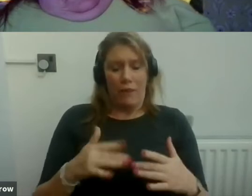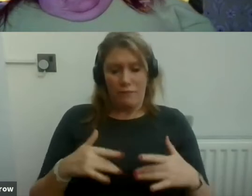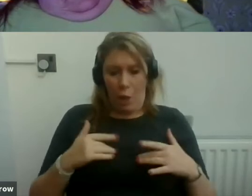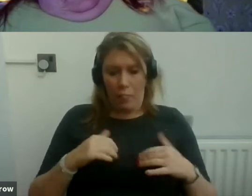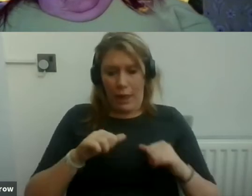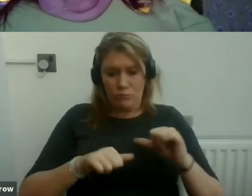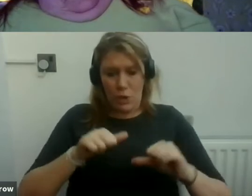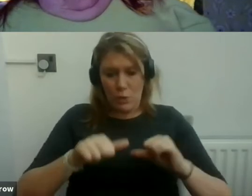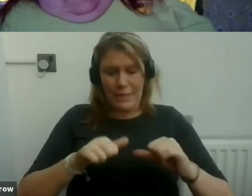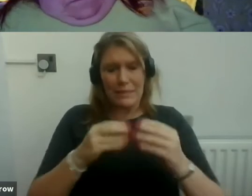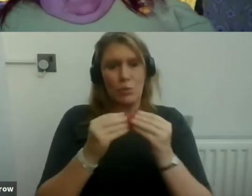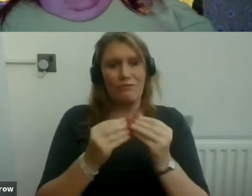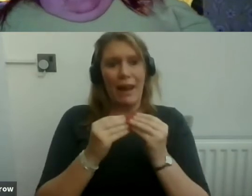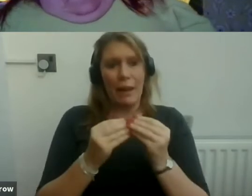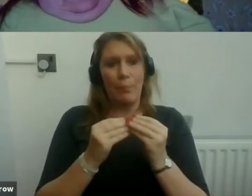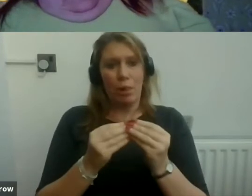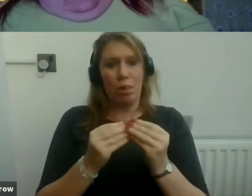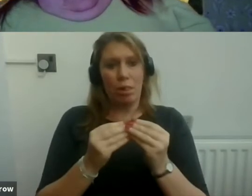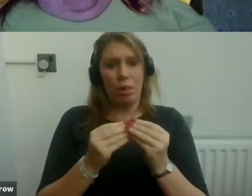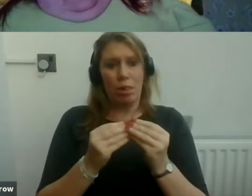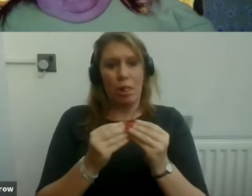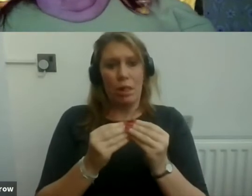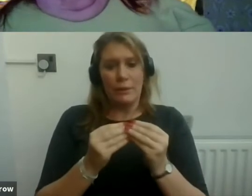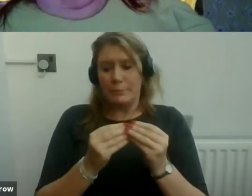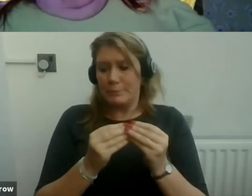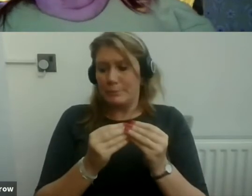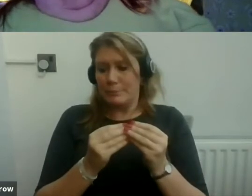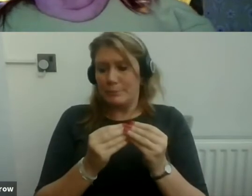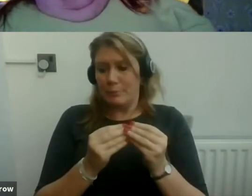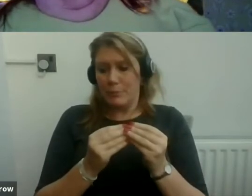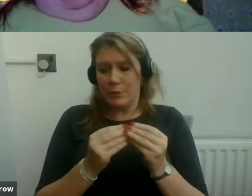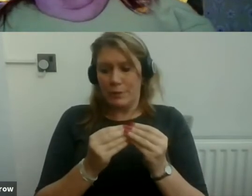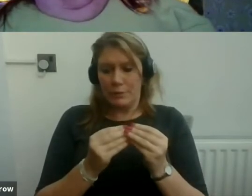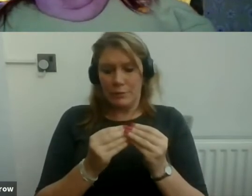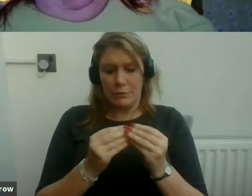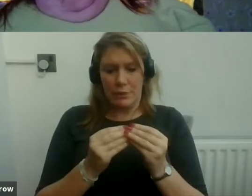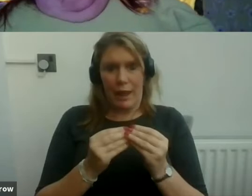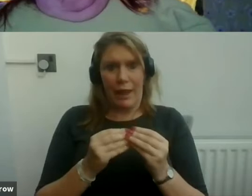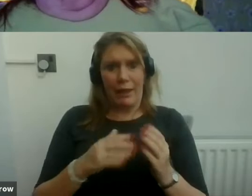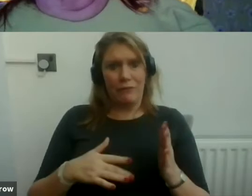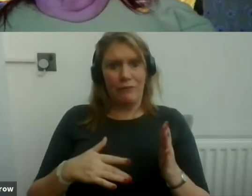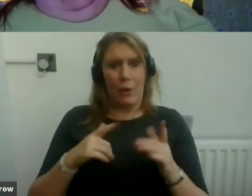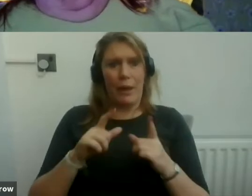I think. Particularly as disabled